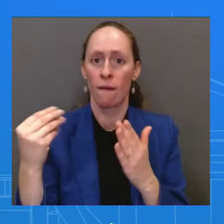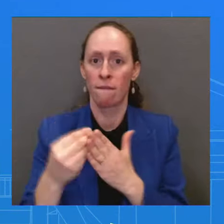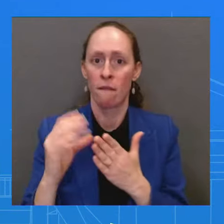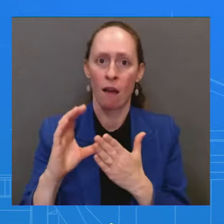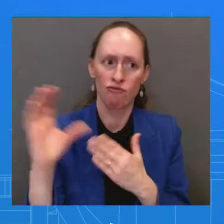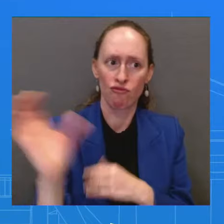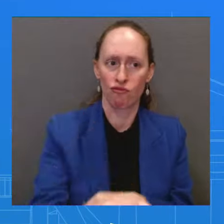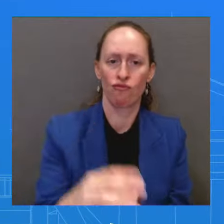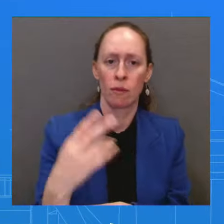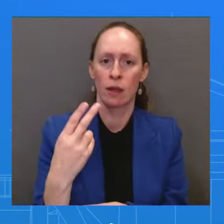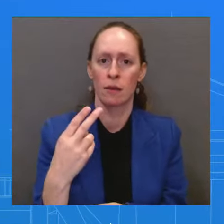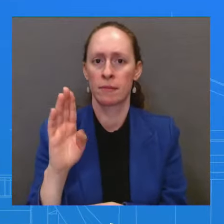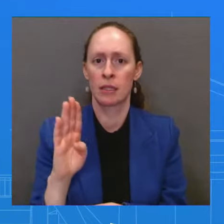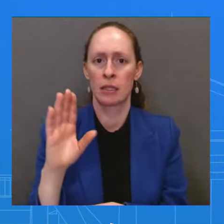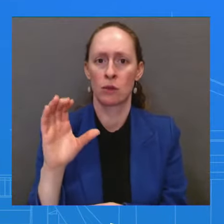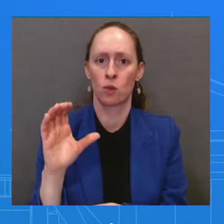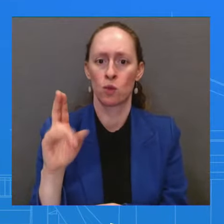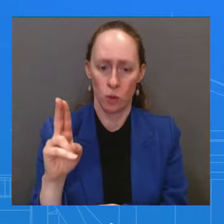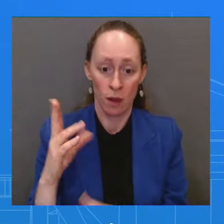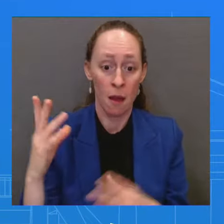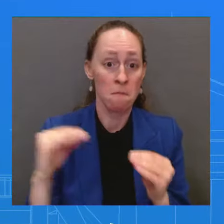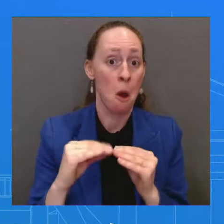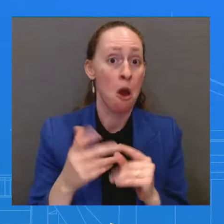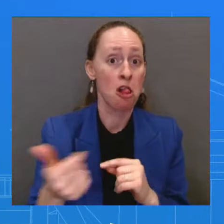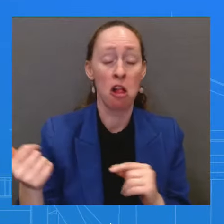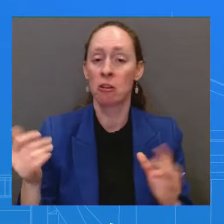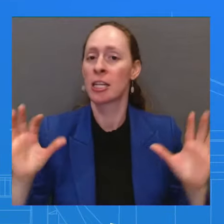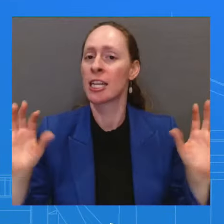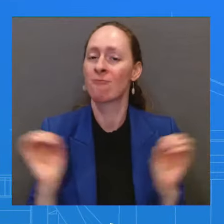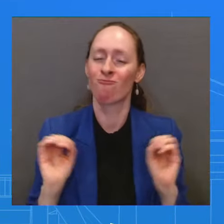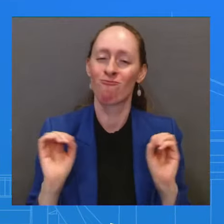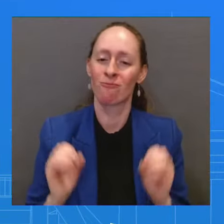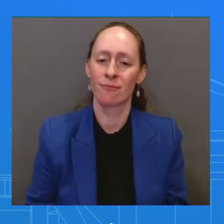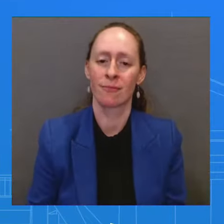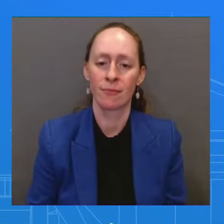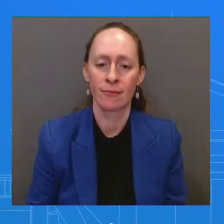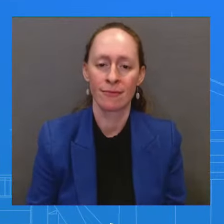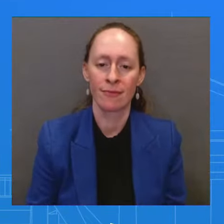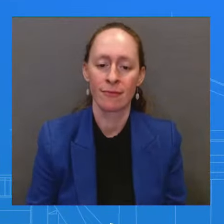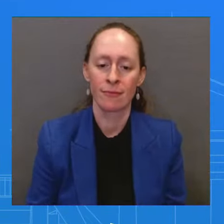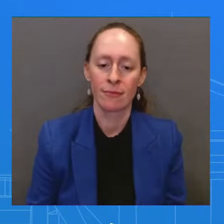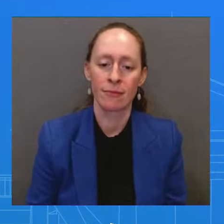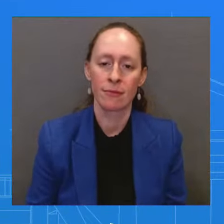The Press: One more topic: The NAAC [sic. NAACP] President Derrick Johnson sent a letter to Secretary Cardona